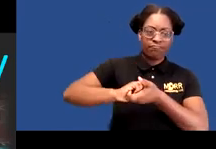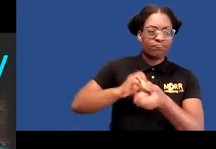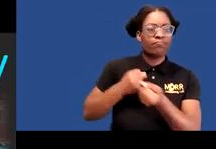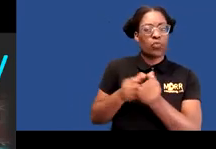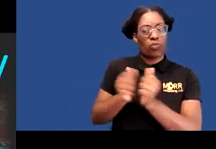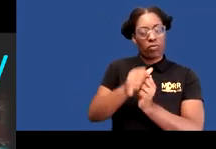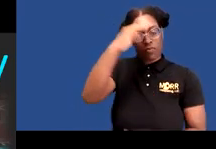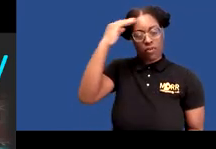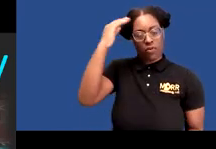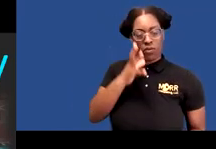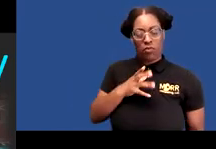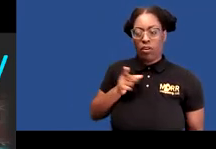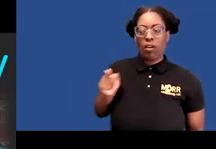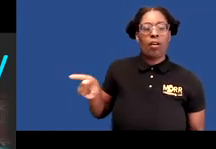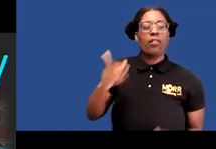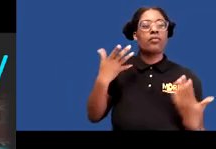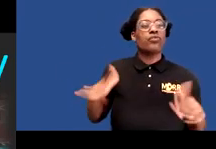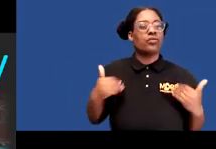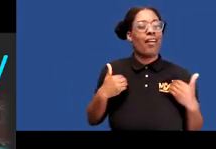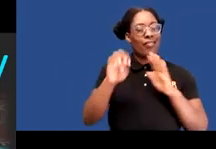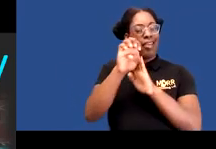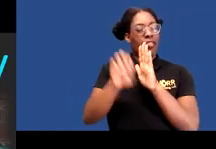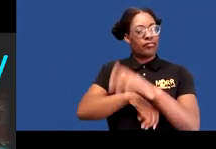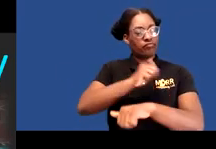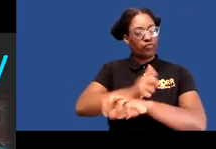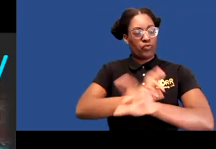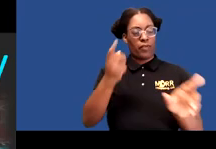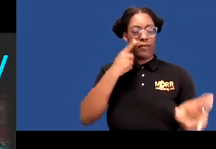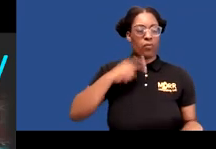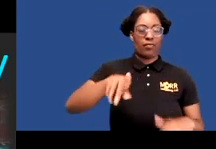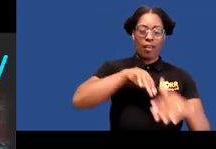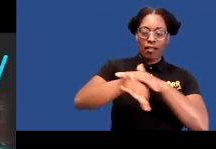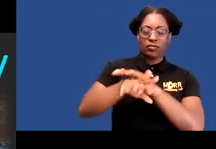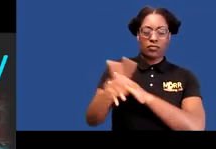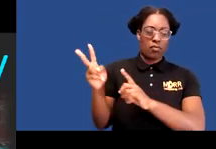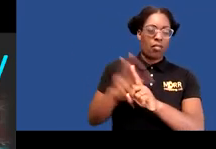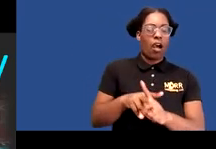who have made ethics like this possible, theories like this possible,